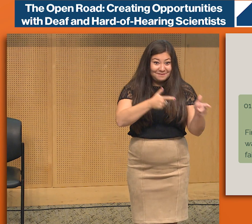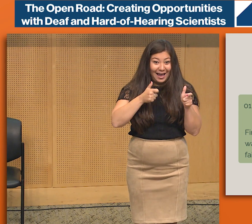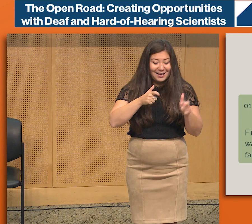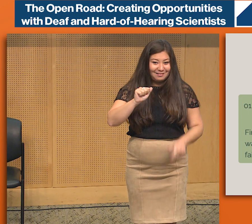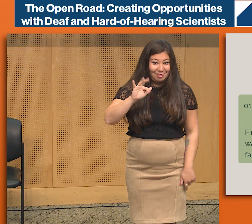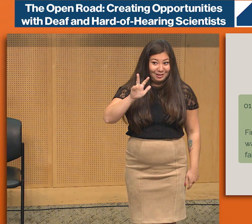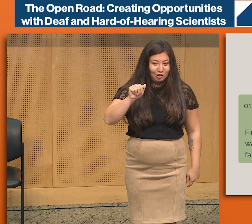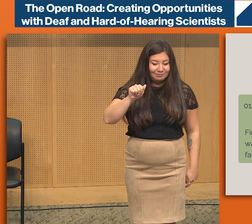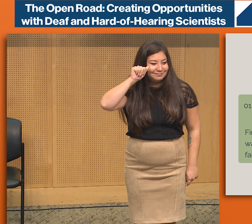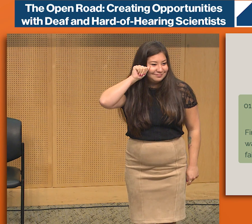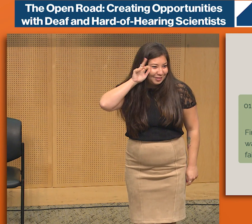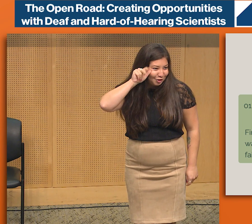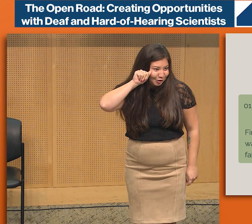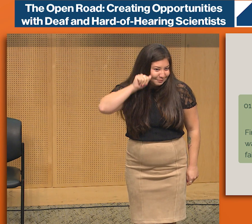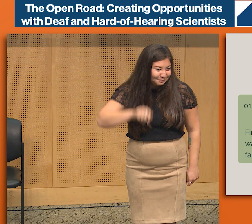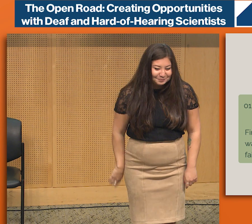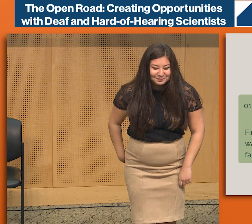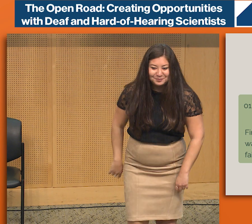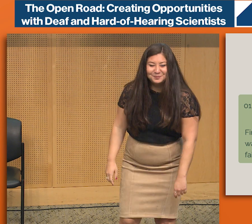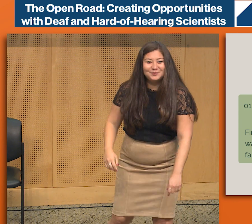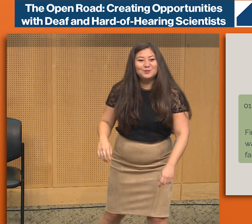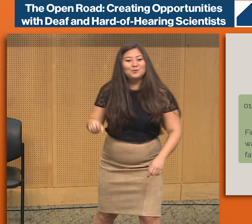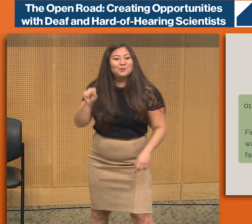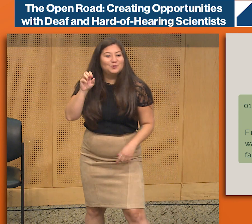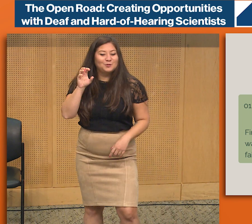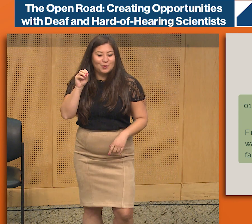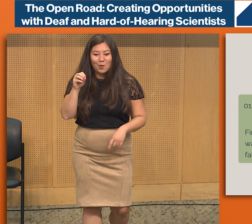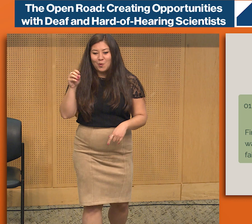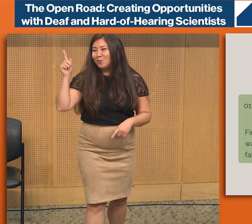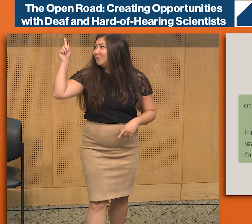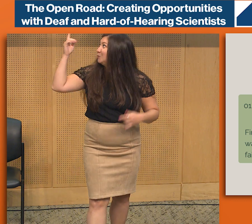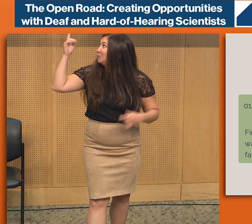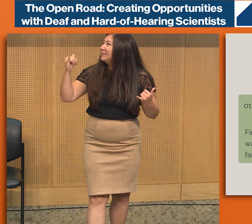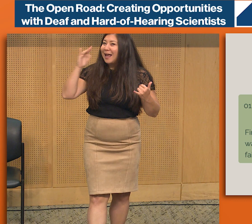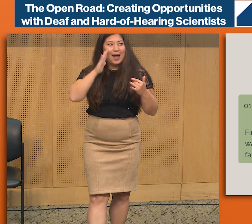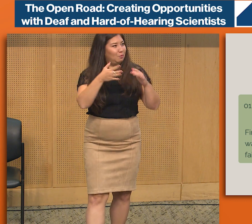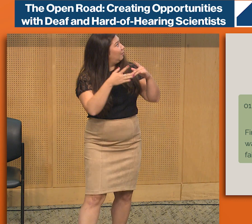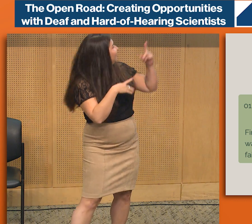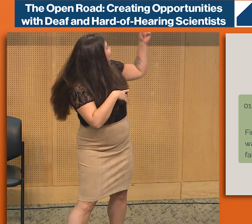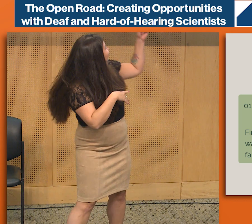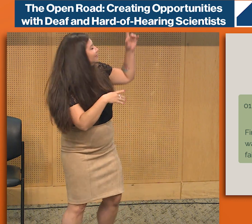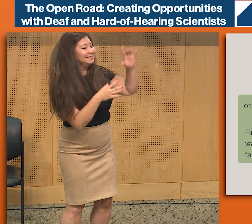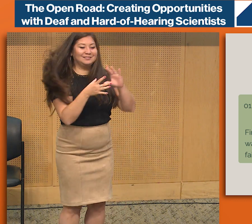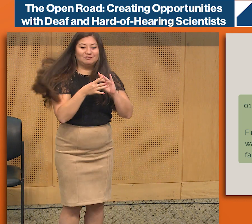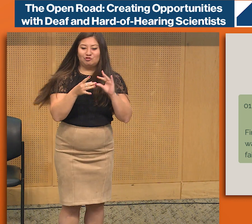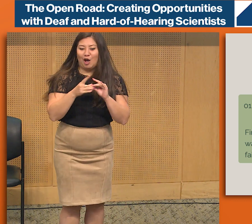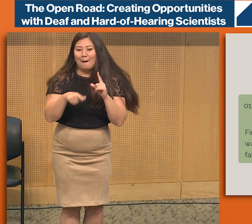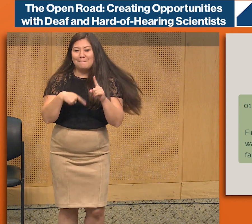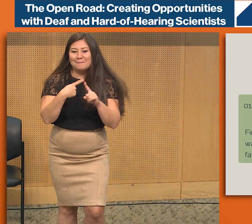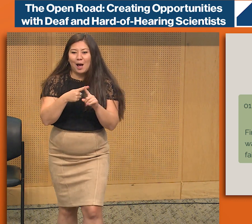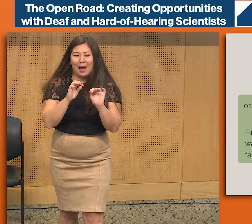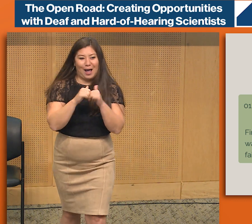If you spell my name very quickly, that's what my sign name looks like. But today, I'm gonna be talking to you about